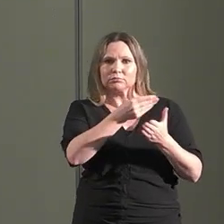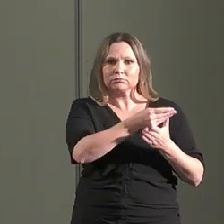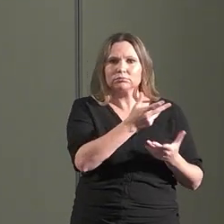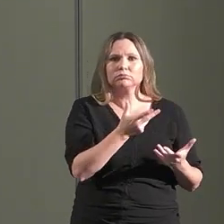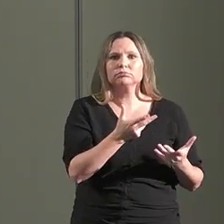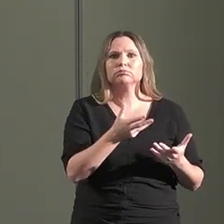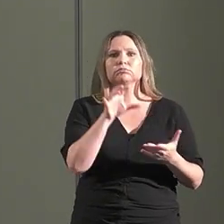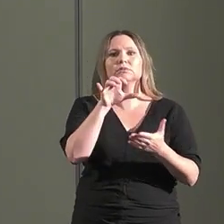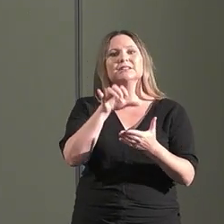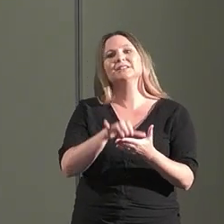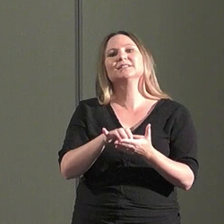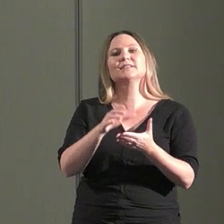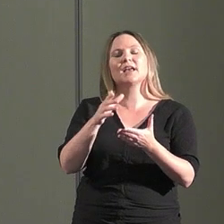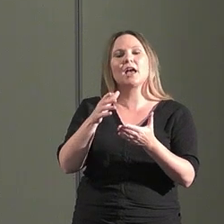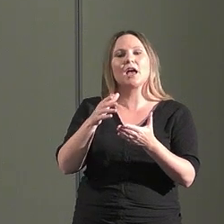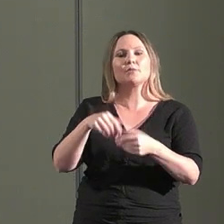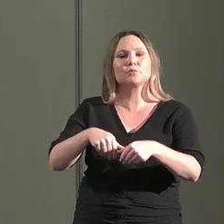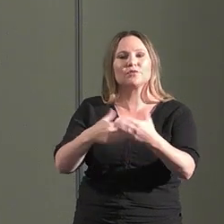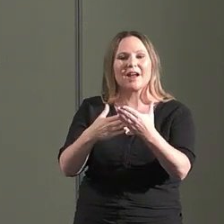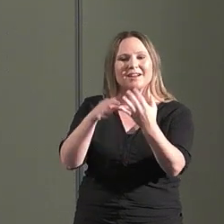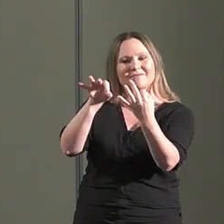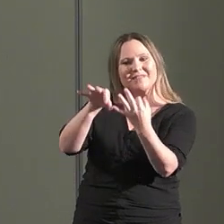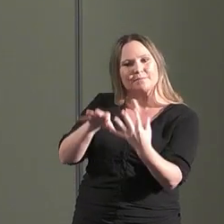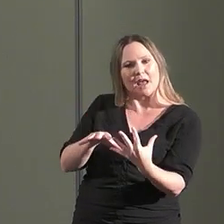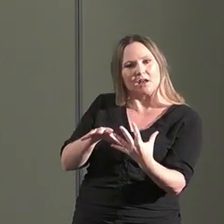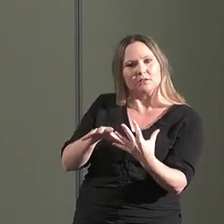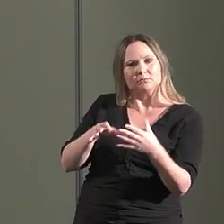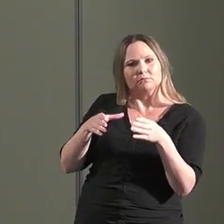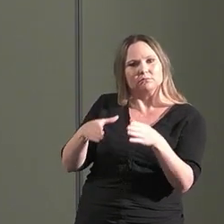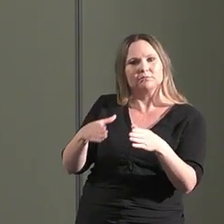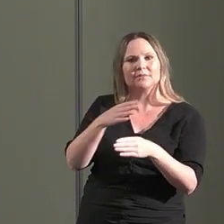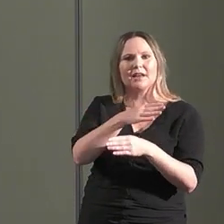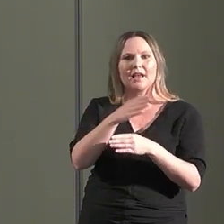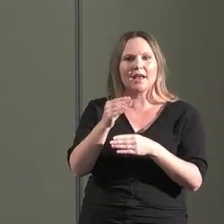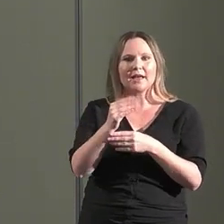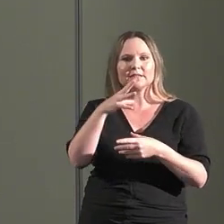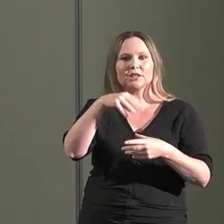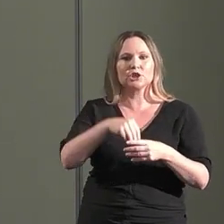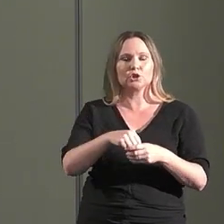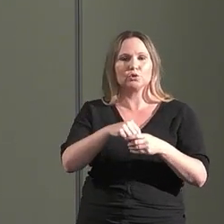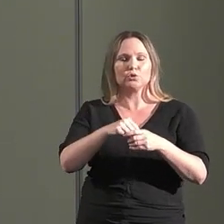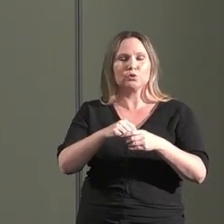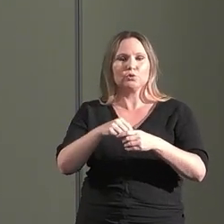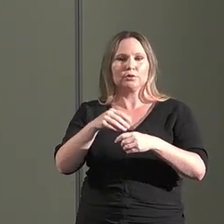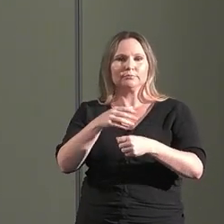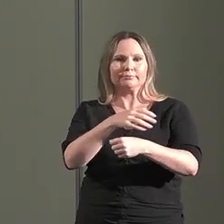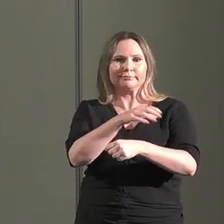Does it provide a feedback mechanism and include enforcement or penalties?